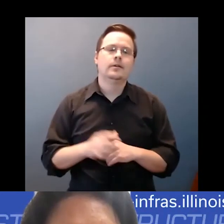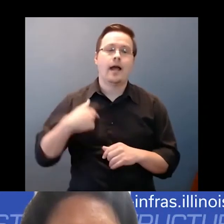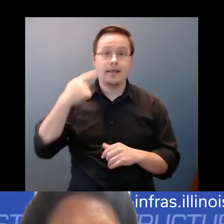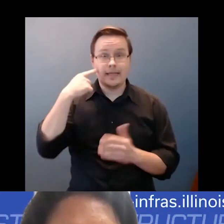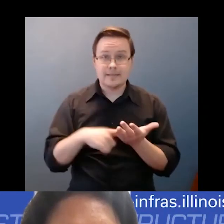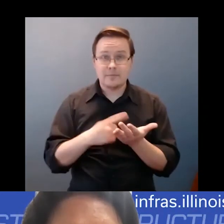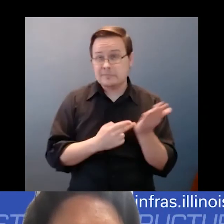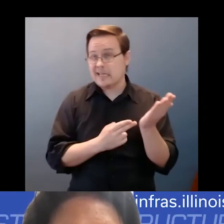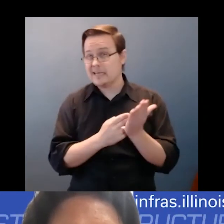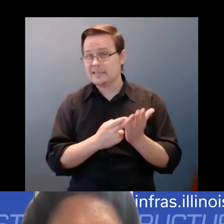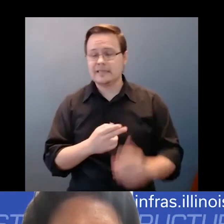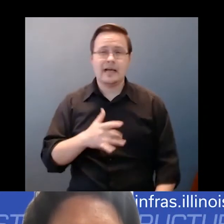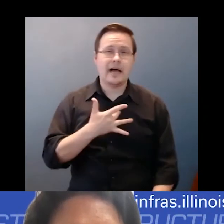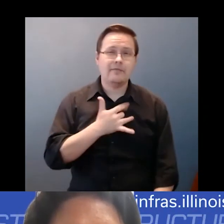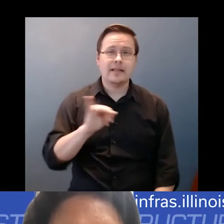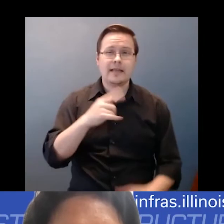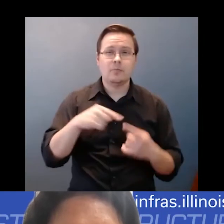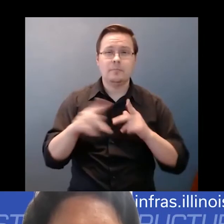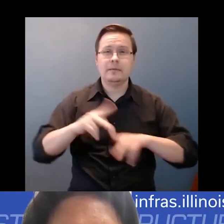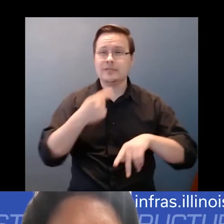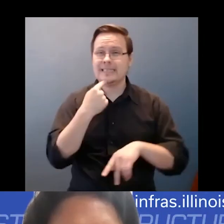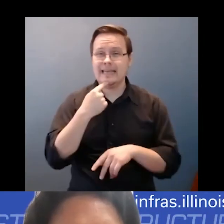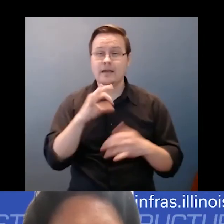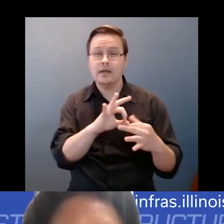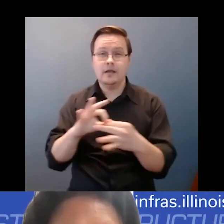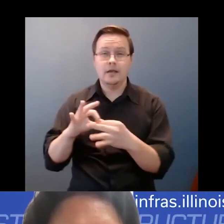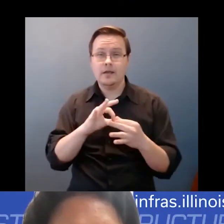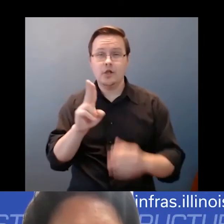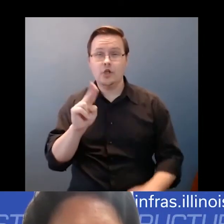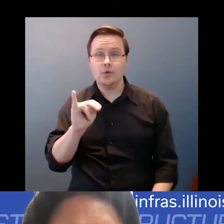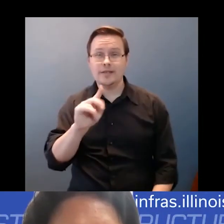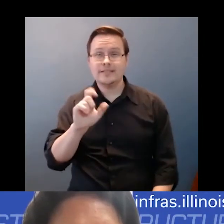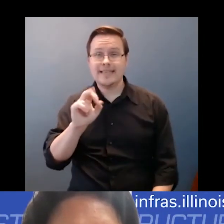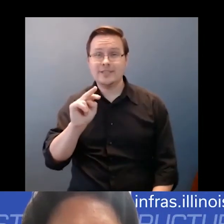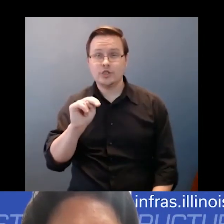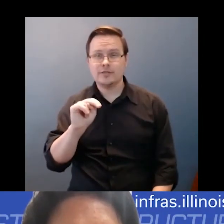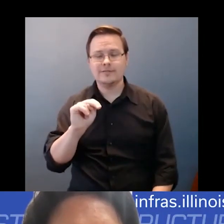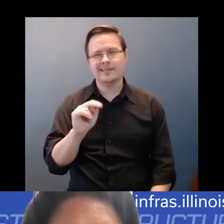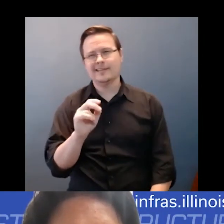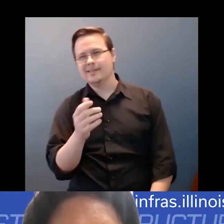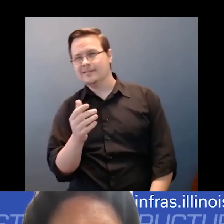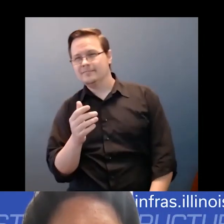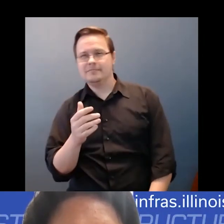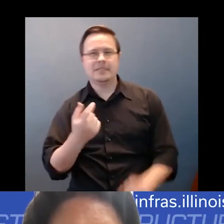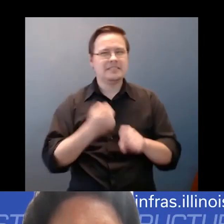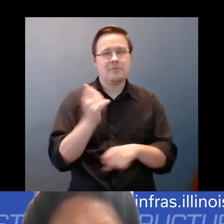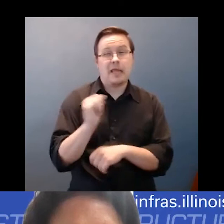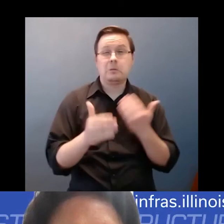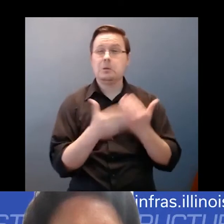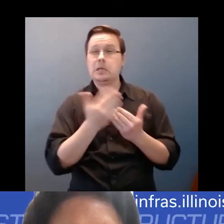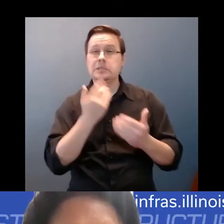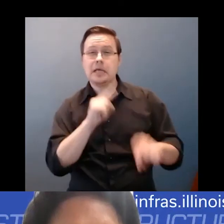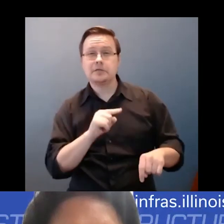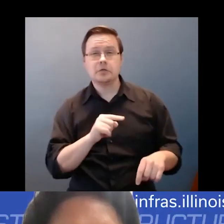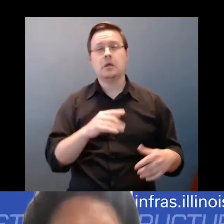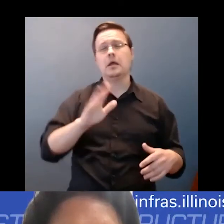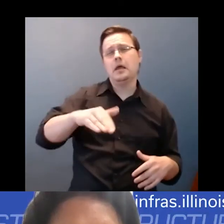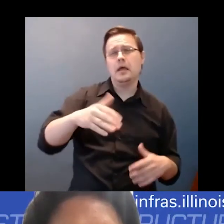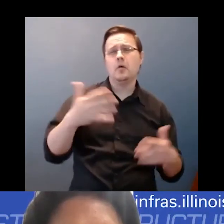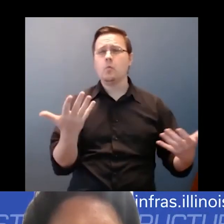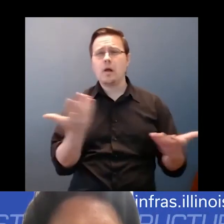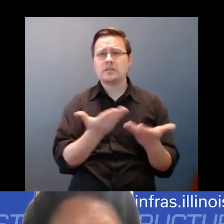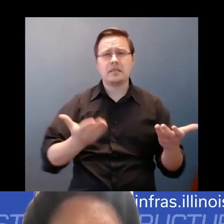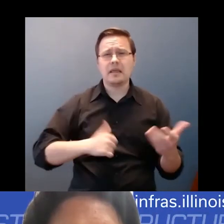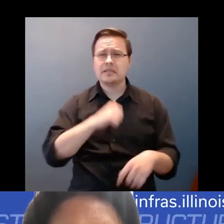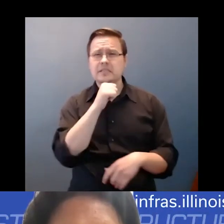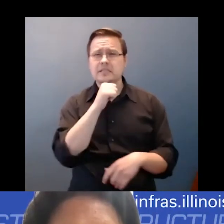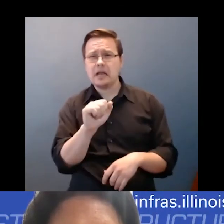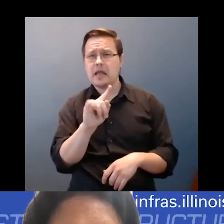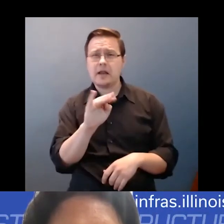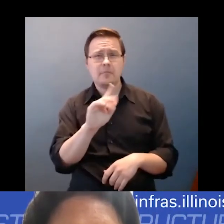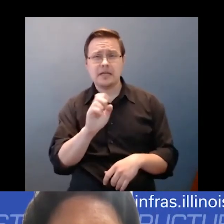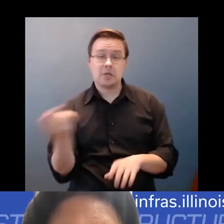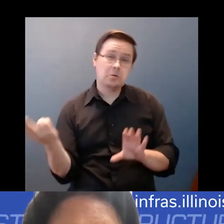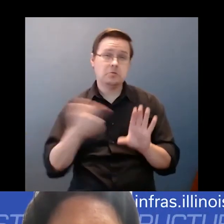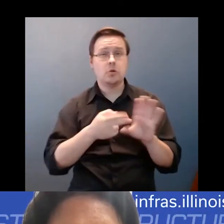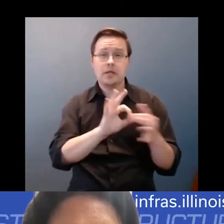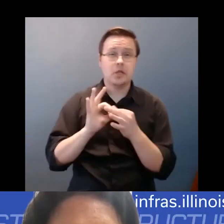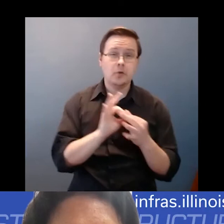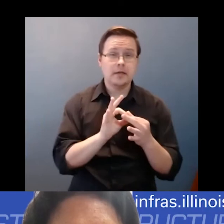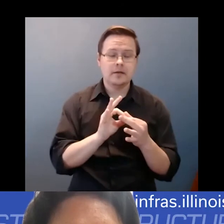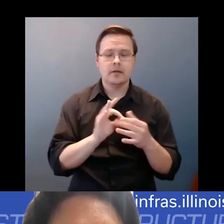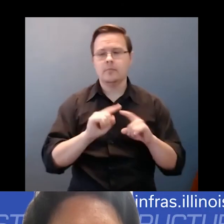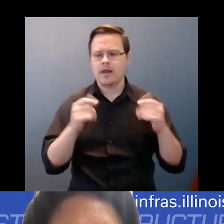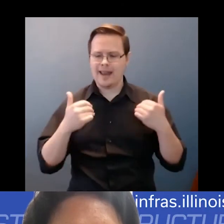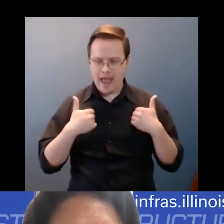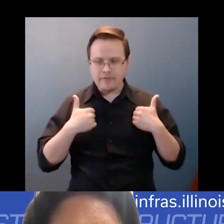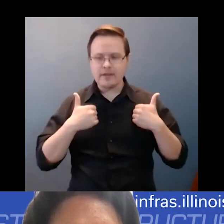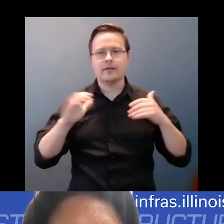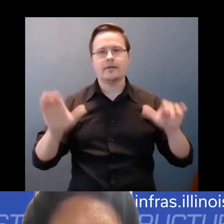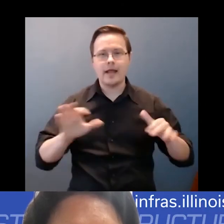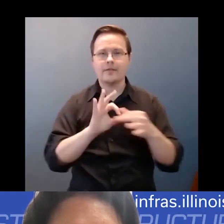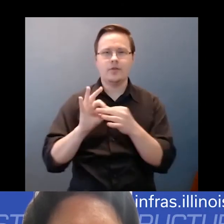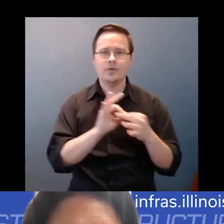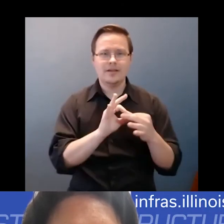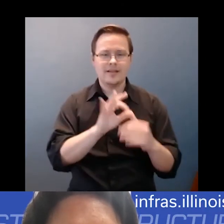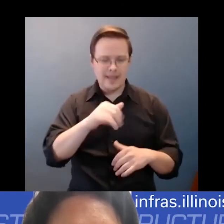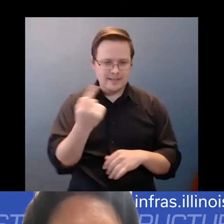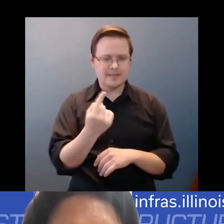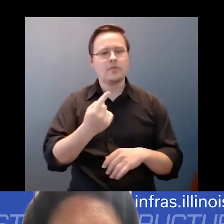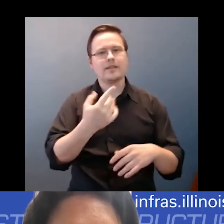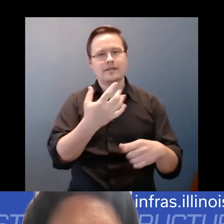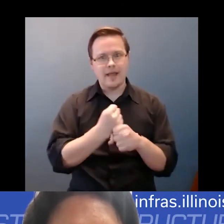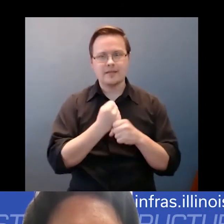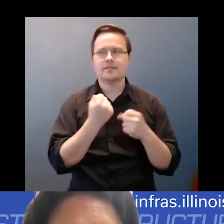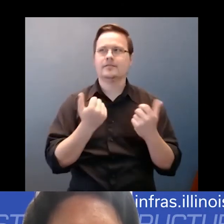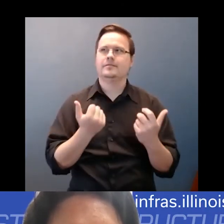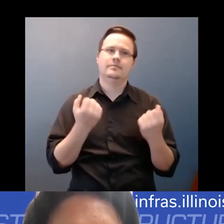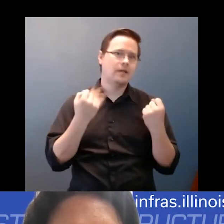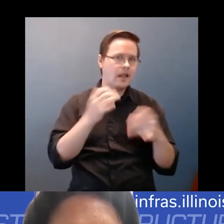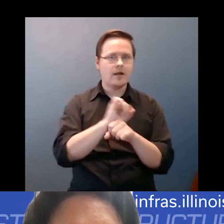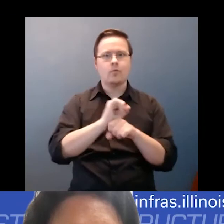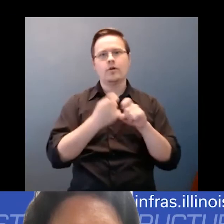I think sometimes, to be honest, like I feel like sometimes when people say unionization, it comes out as like an easy answer like, Hey, what's the thing that's not being atomized it's joining a union but having an active union is something that takes